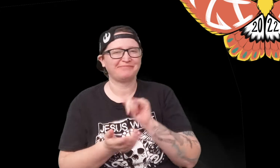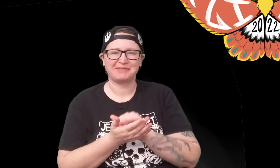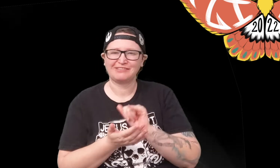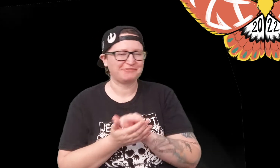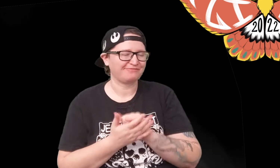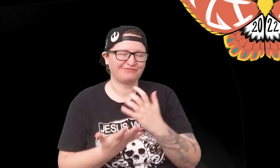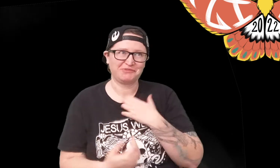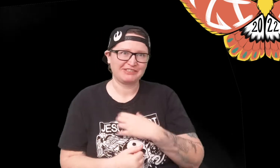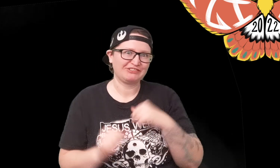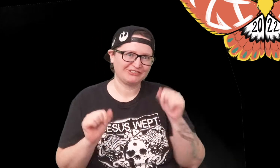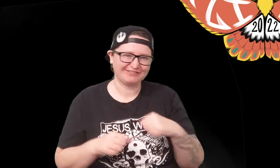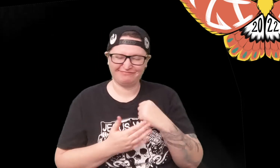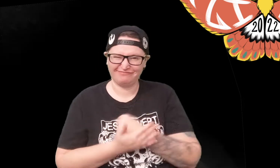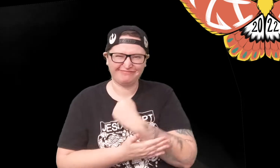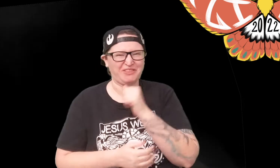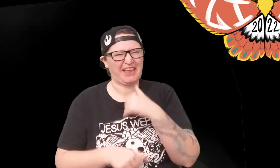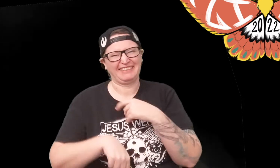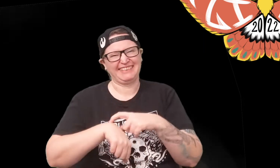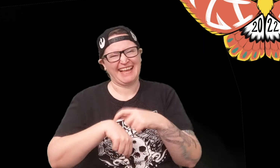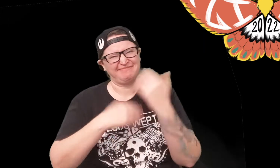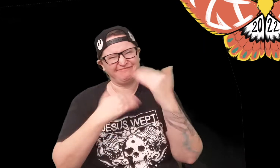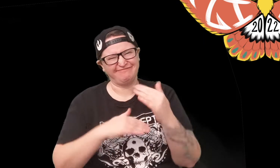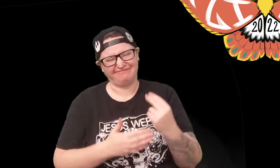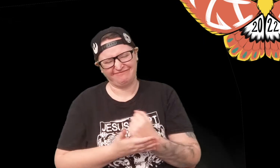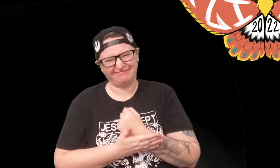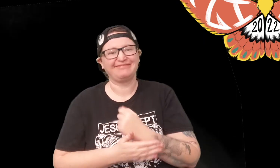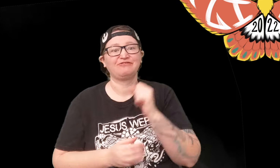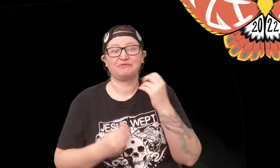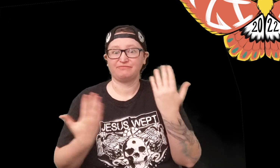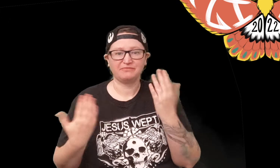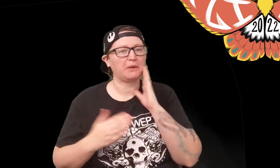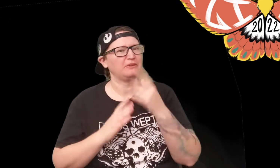cover everything but that is impossible wish I could but oh well I just don't have the time